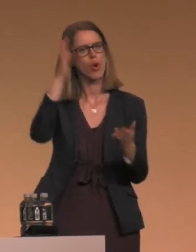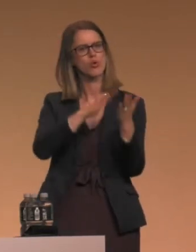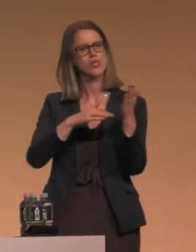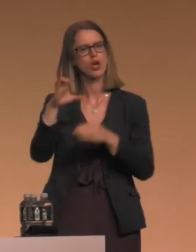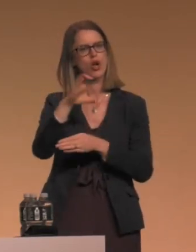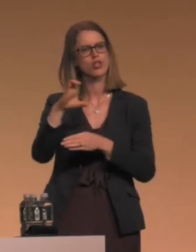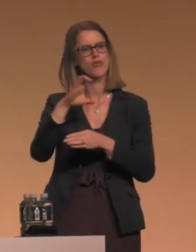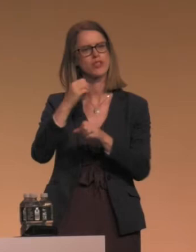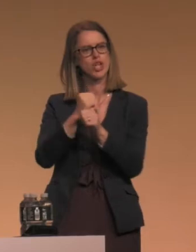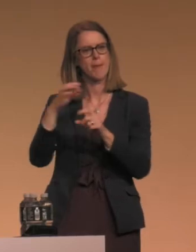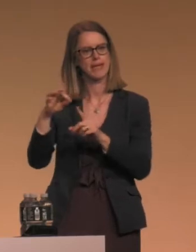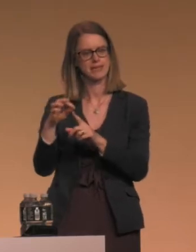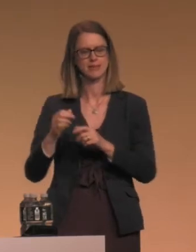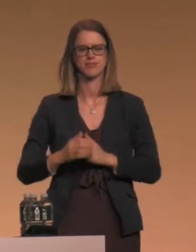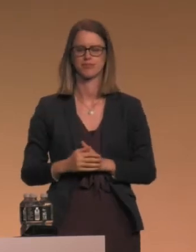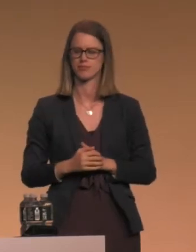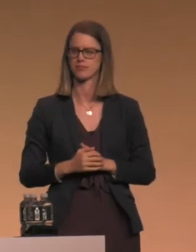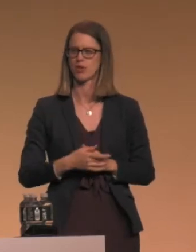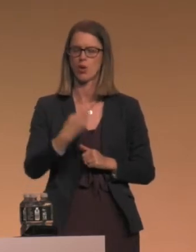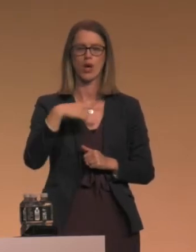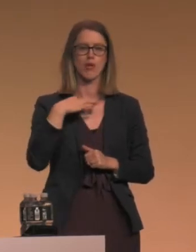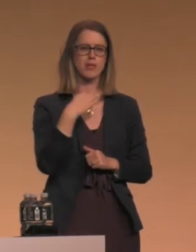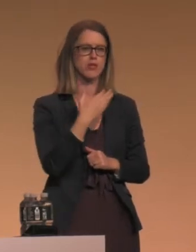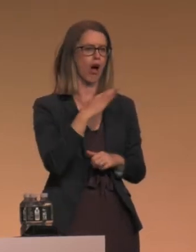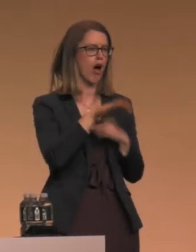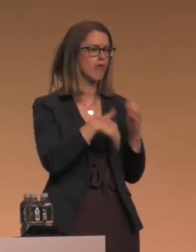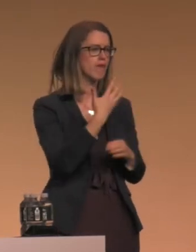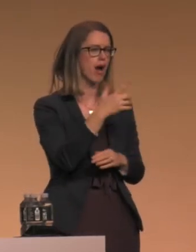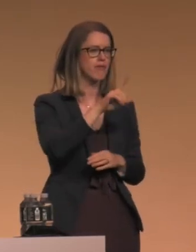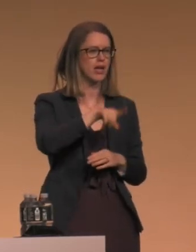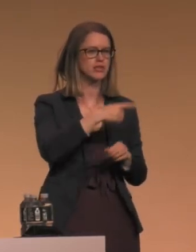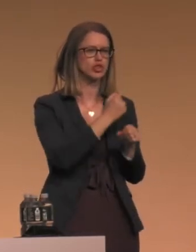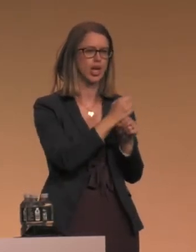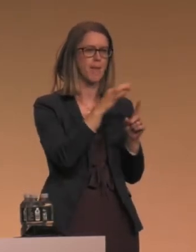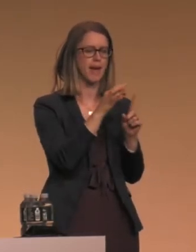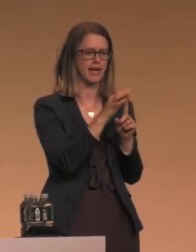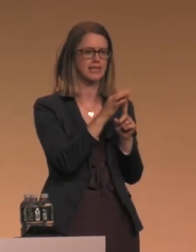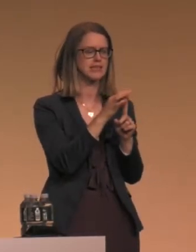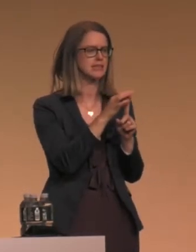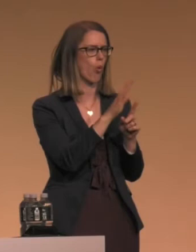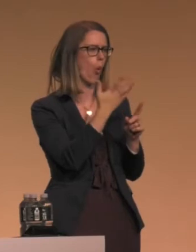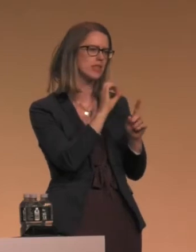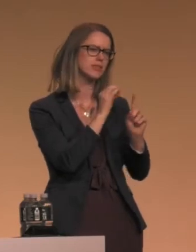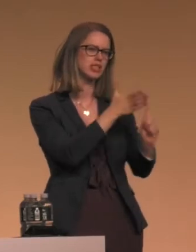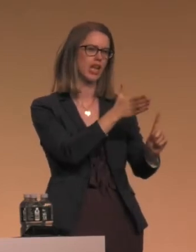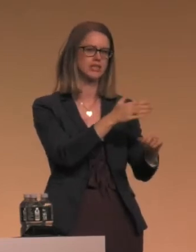of General Practitioners. We represent more than 5,000 general practitioner fellows or specialists-- "#specialisttoo"